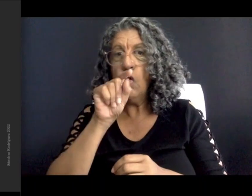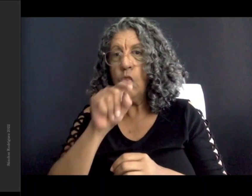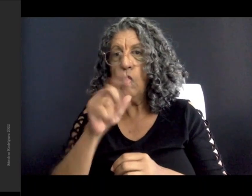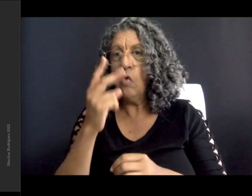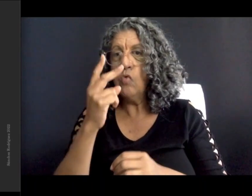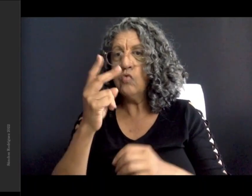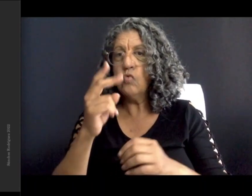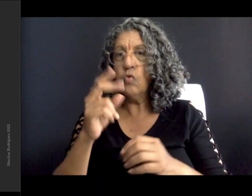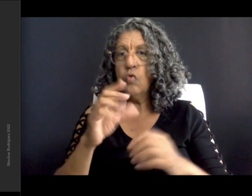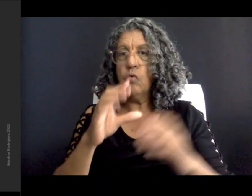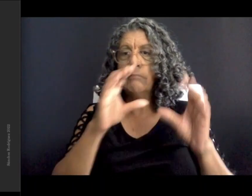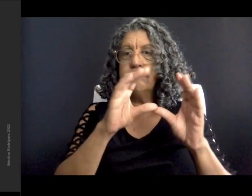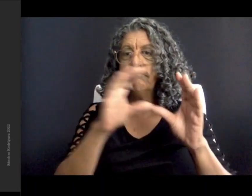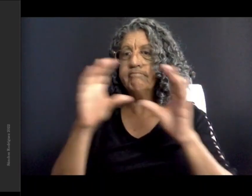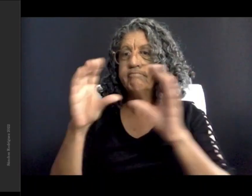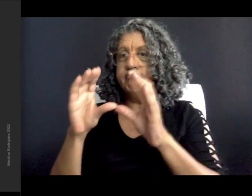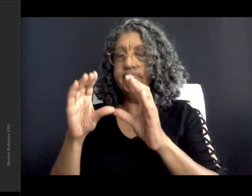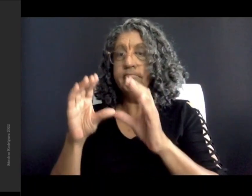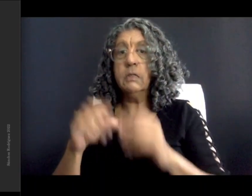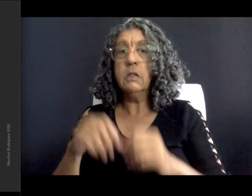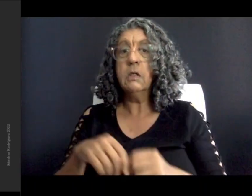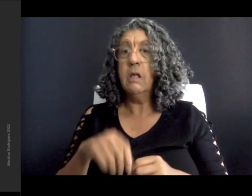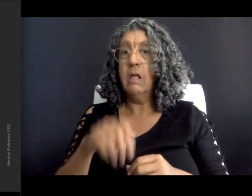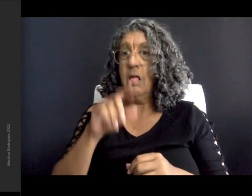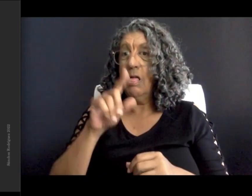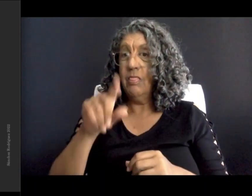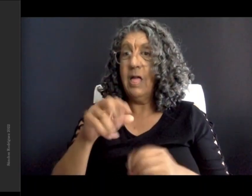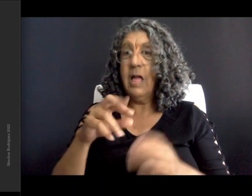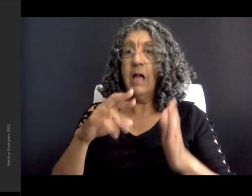and look for those two items. That you see on the screen